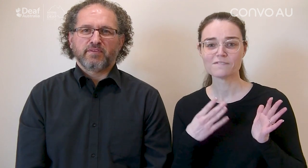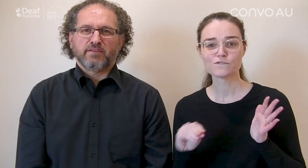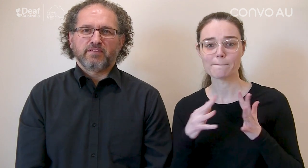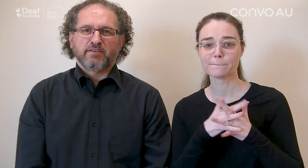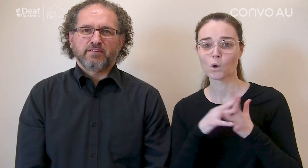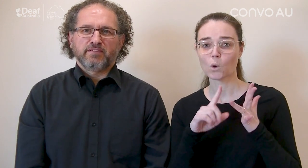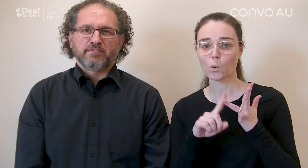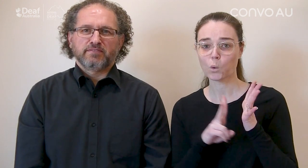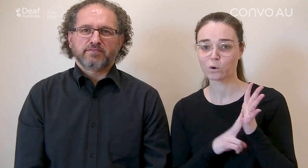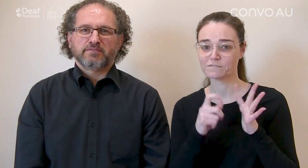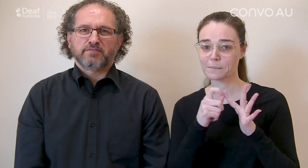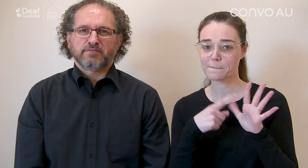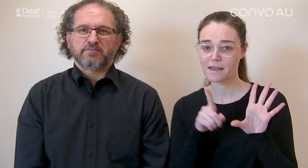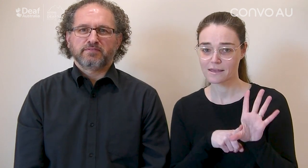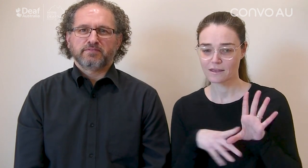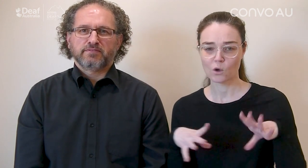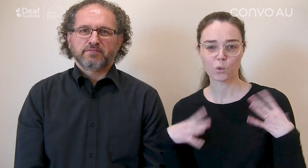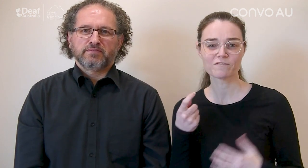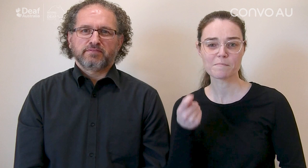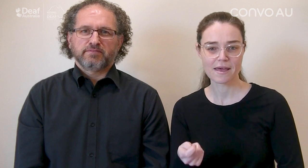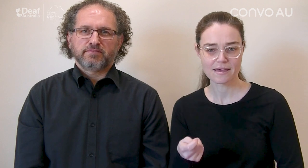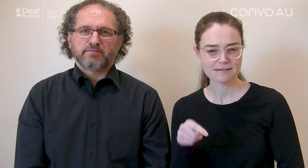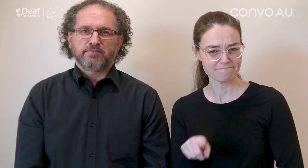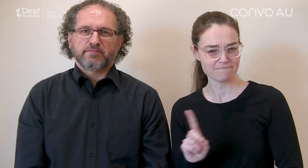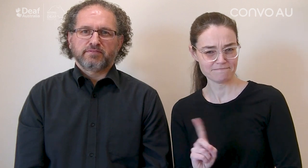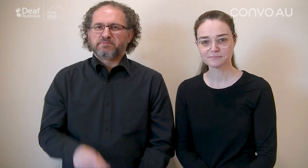We are from Woov Pay. What is Woov Pay?